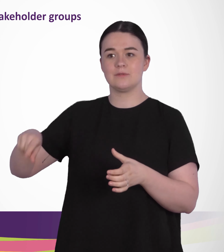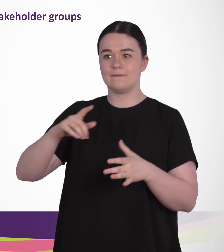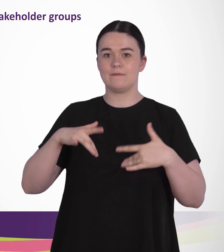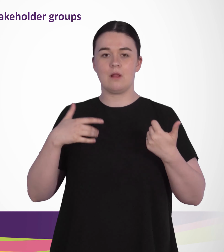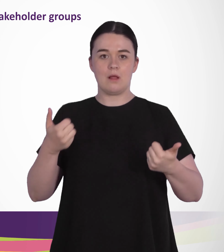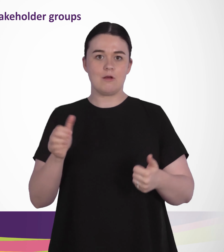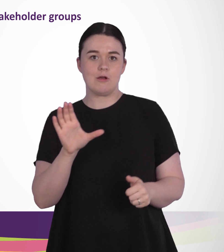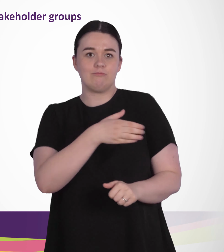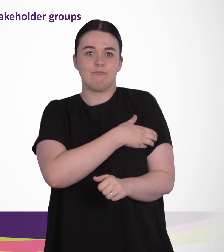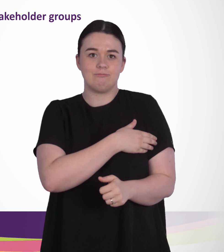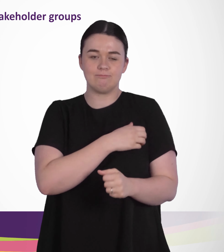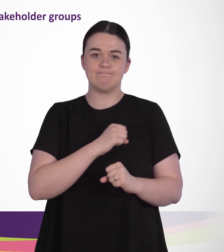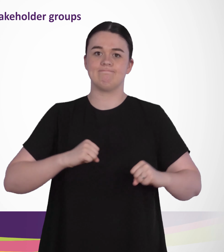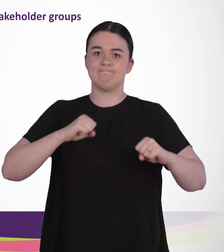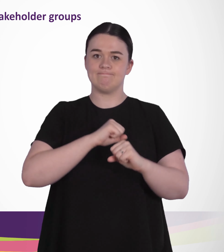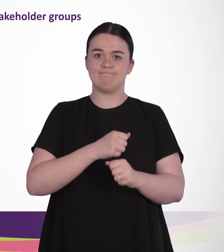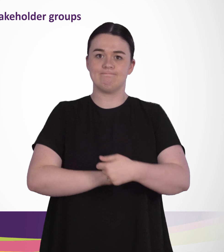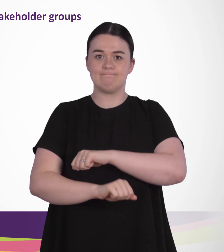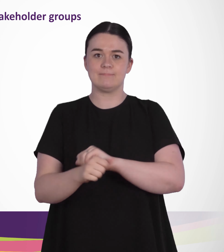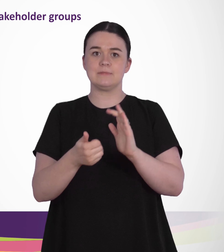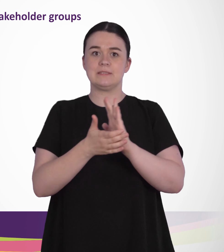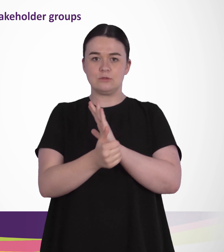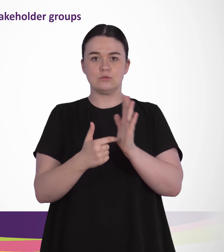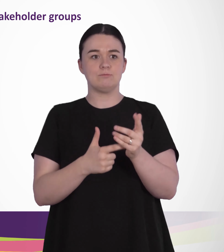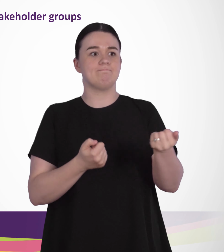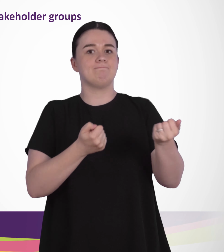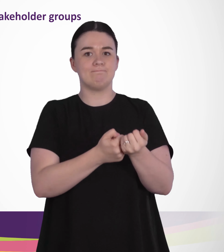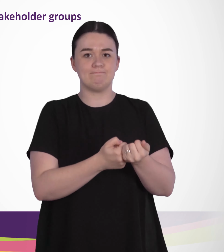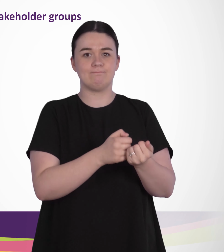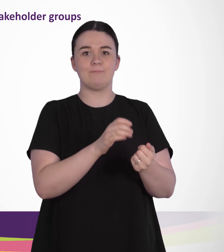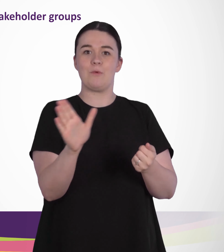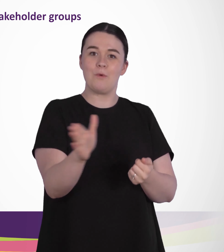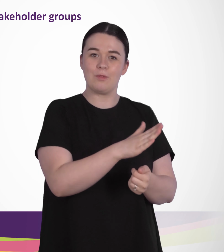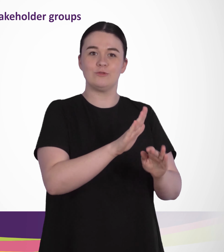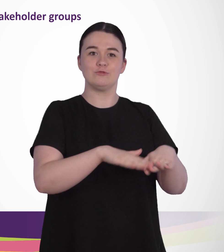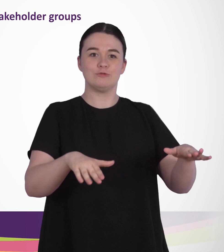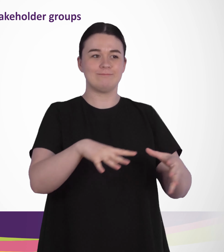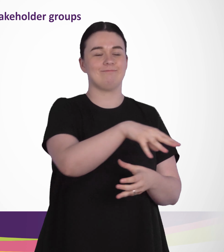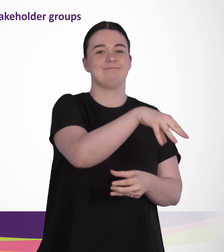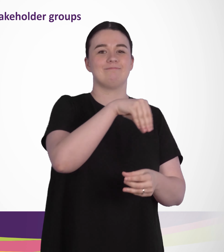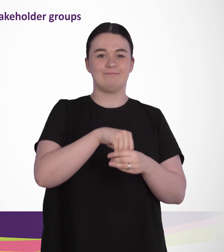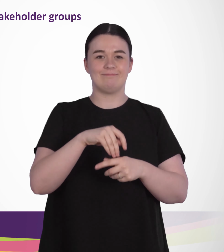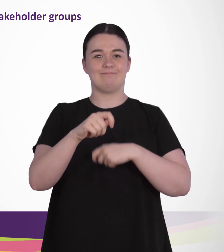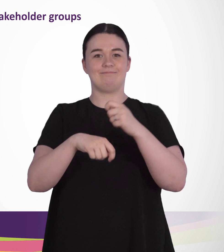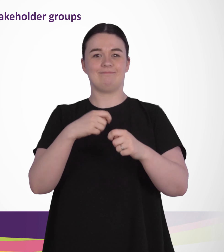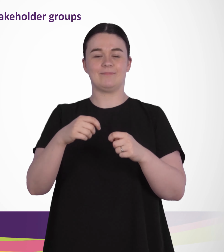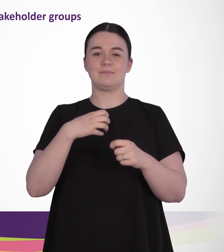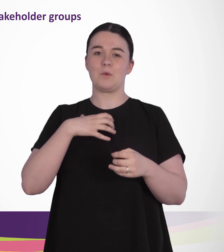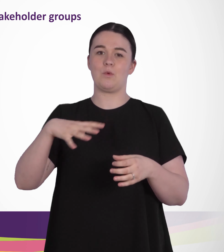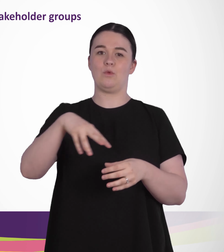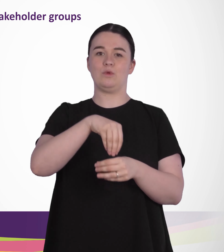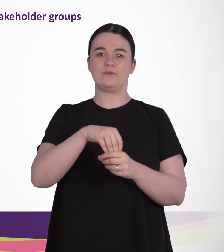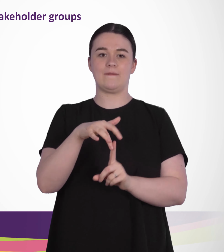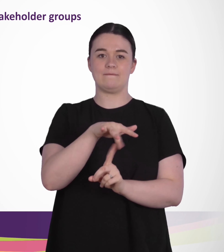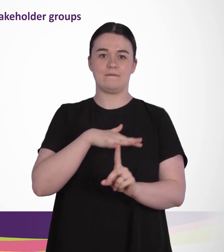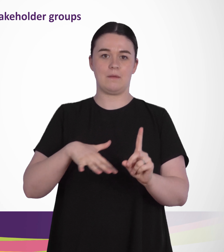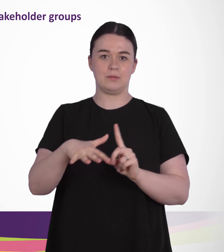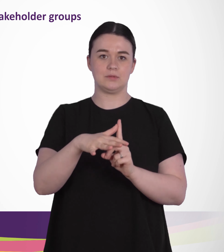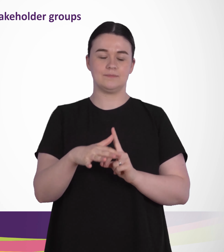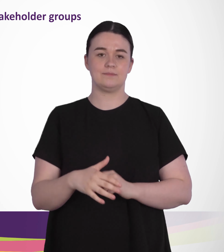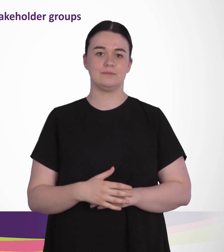which has the capacity to support all children’s needs in inclusive environments.